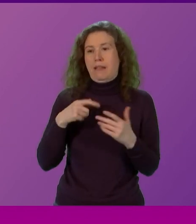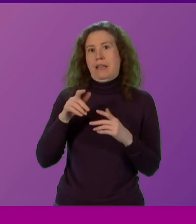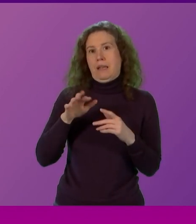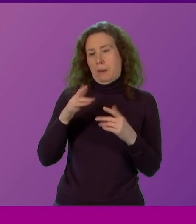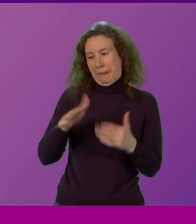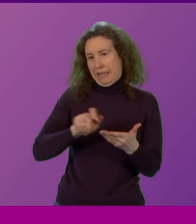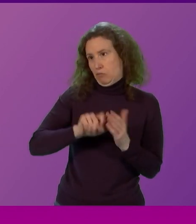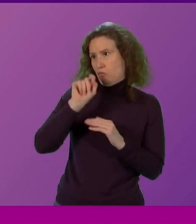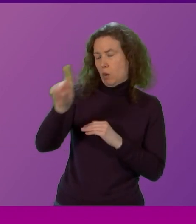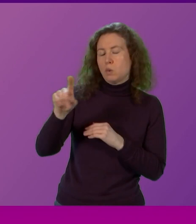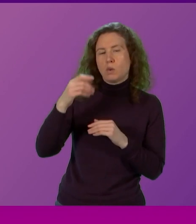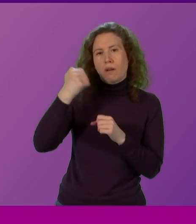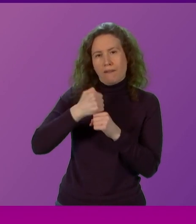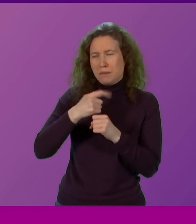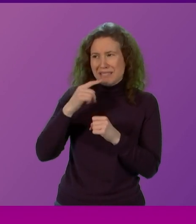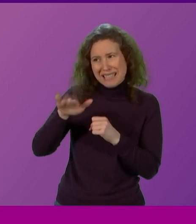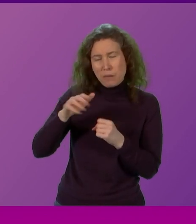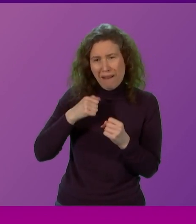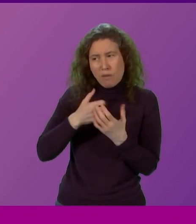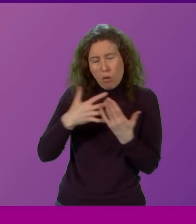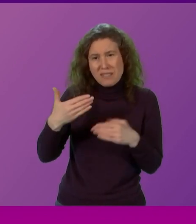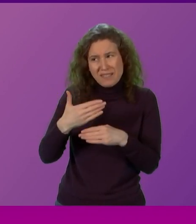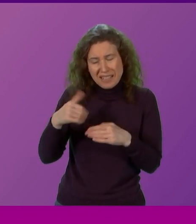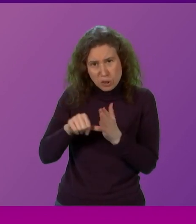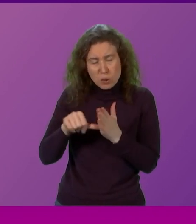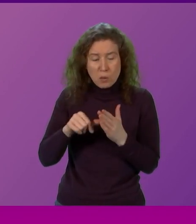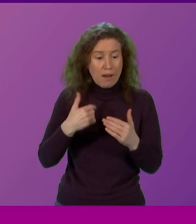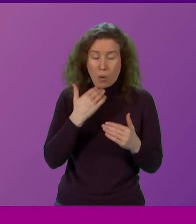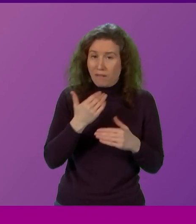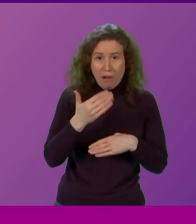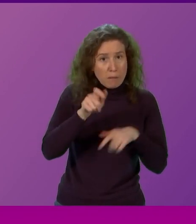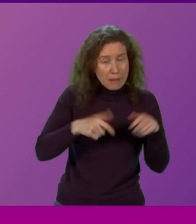United Kingdom Government last year to raise the cumulative impact of labour and skills shortages and rising costs.